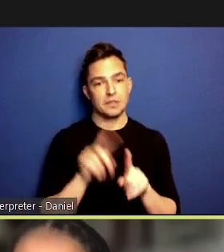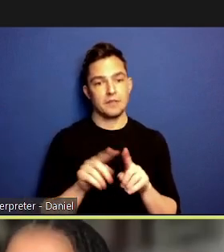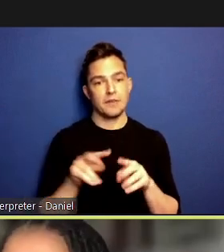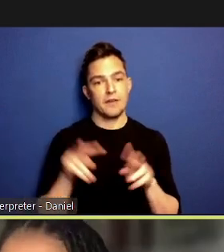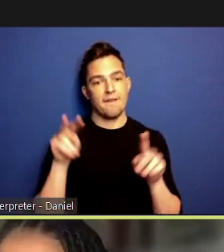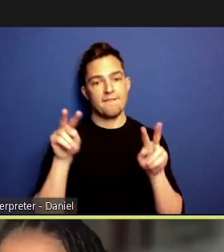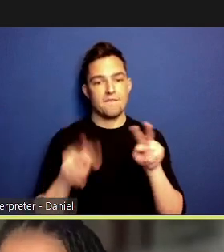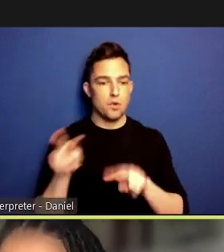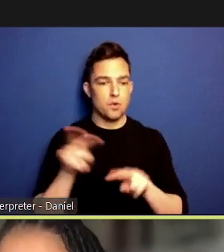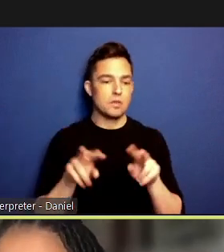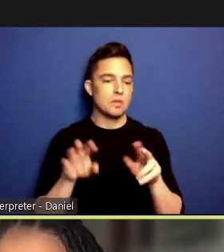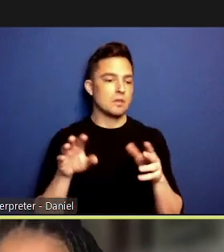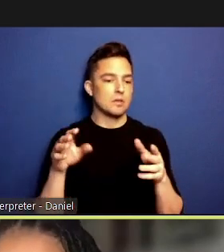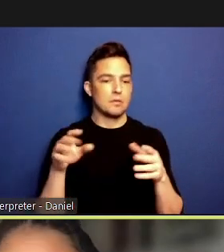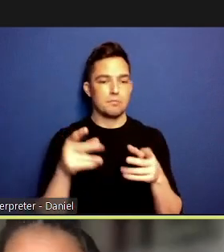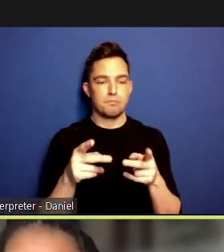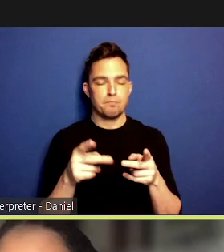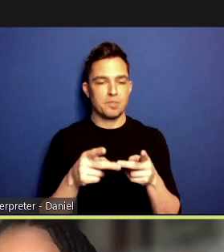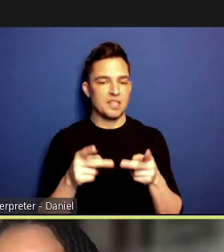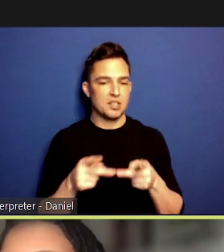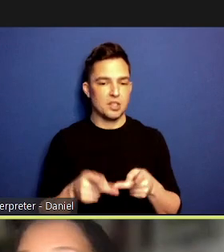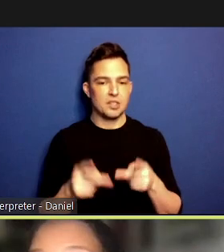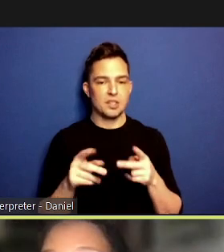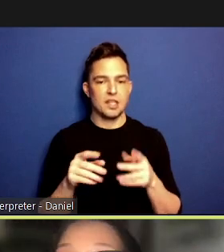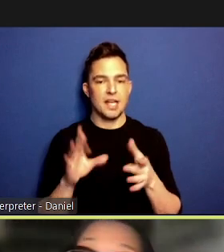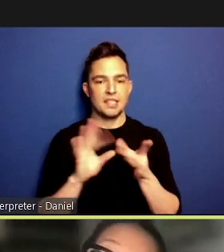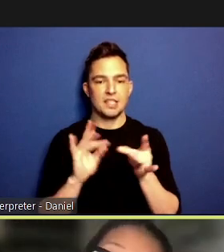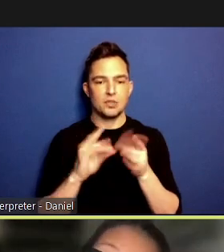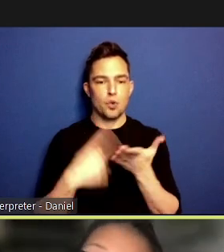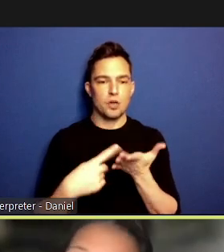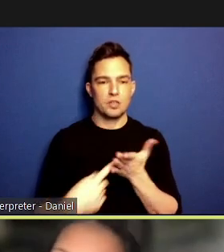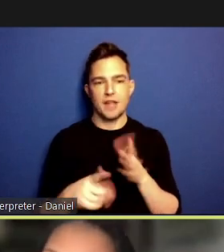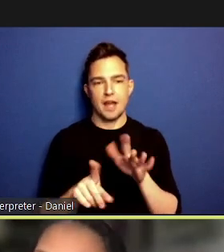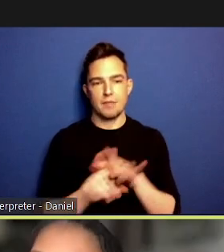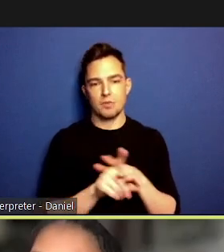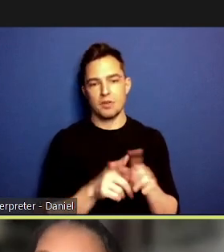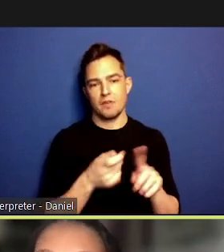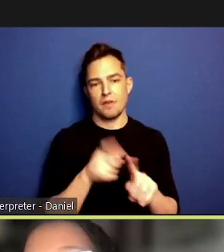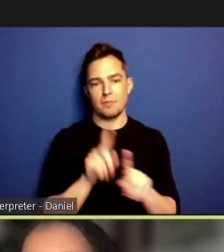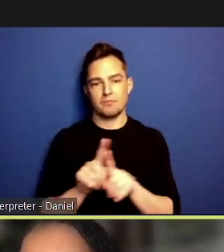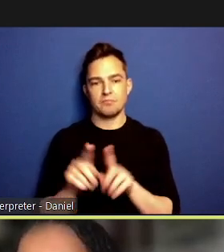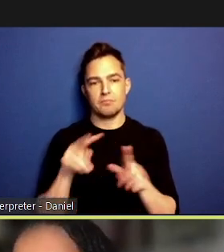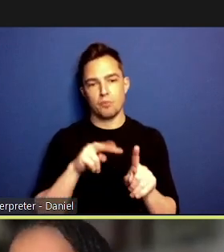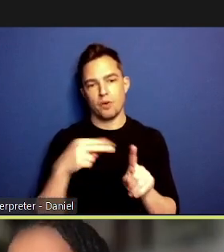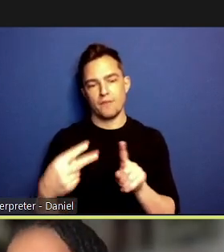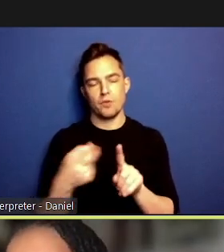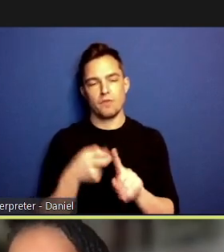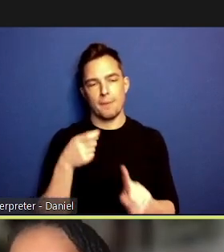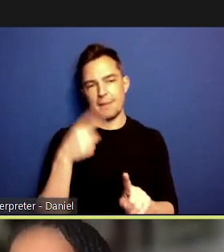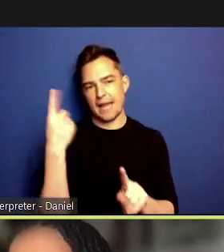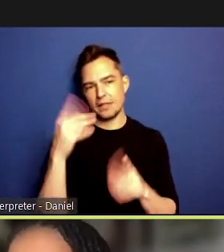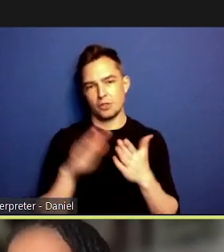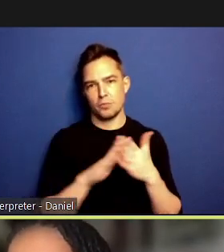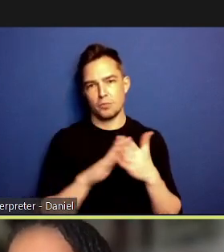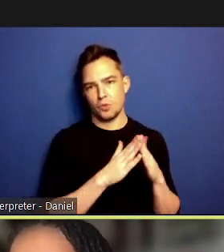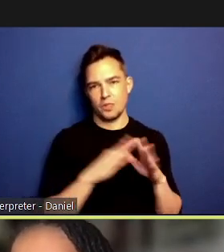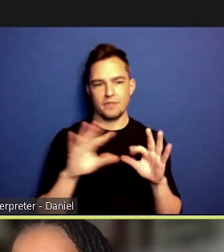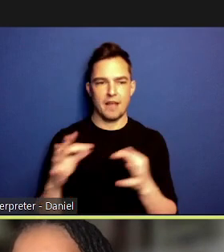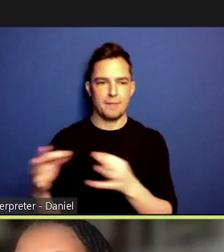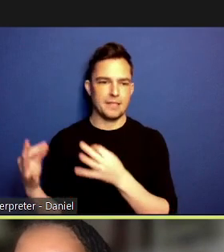and discourses that emerge from the experiences and points of view of black communities, families,